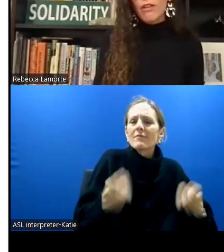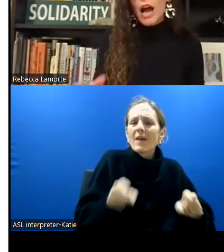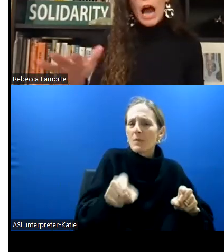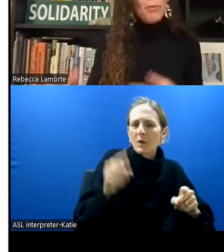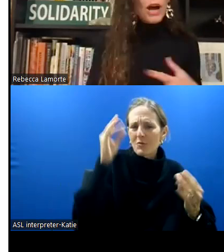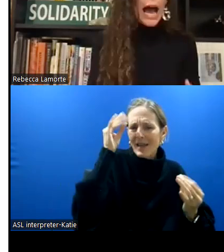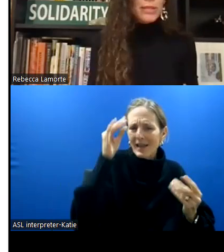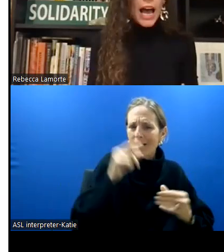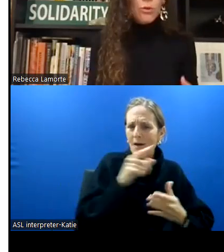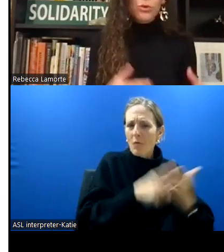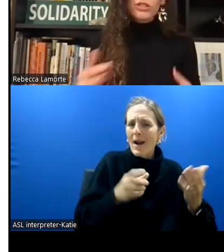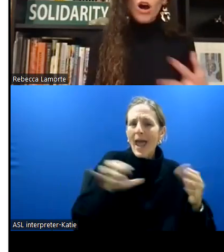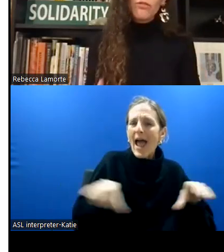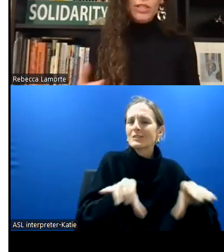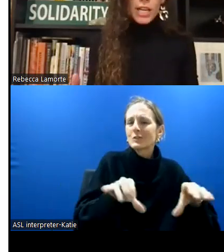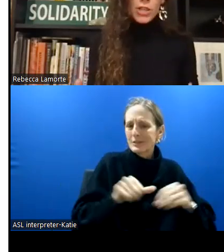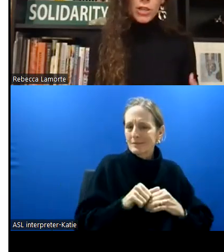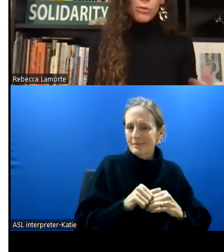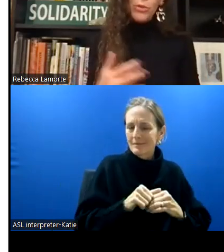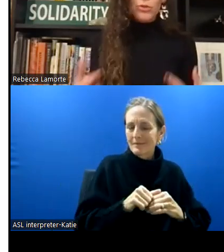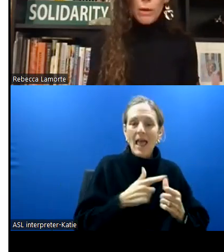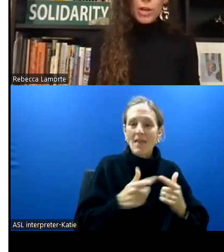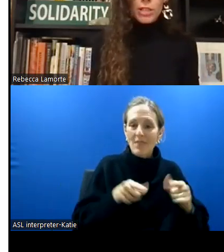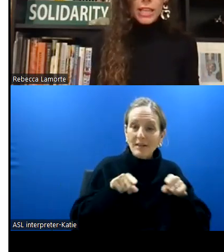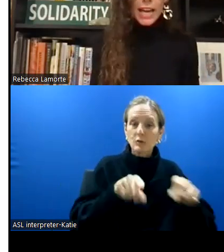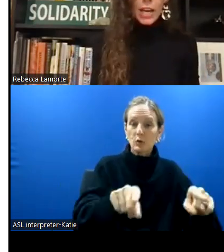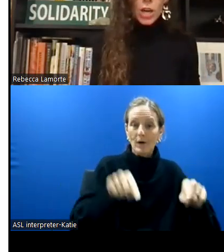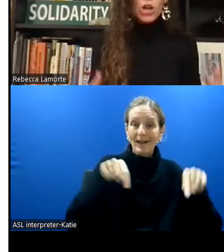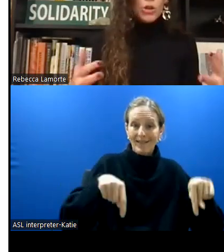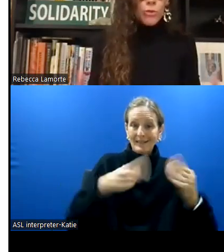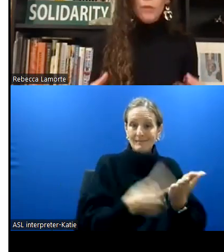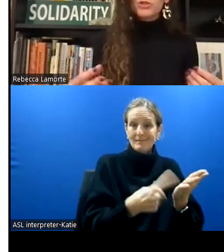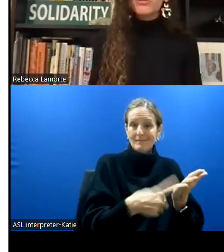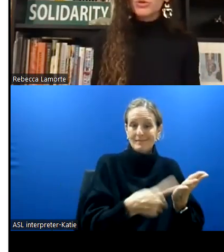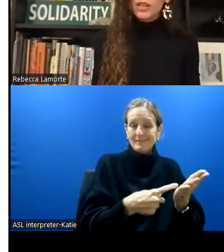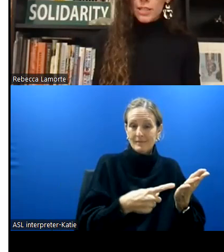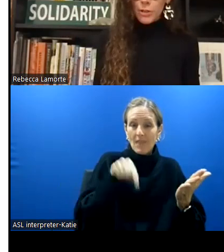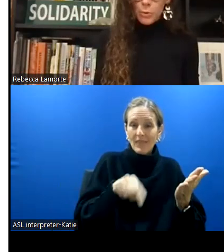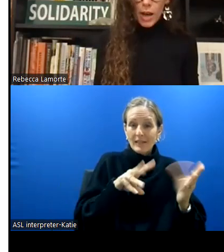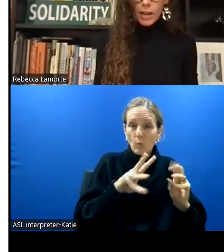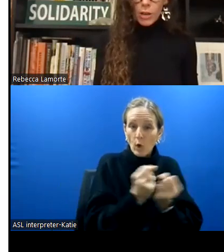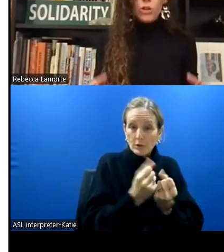and perhaps how through this conversation, through this webinar tonight, you've come to view it in a different way.